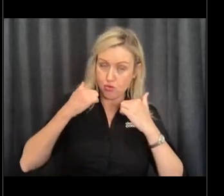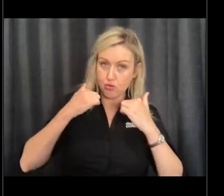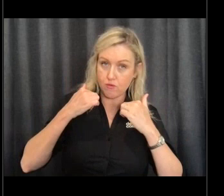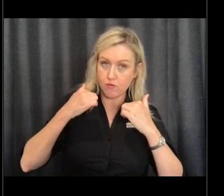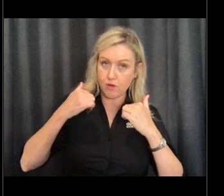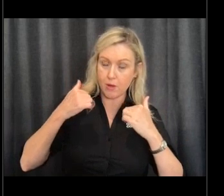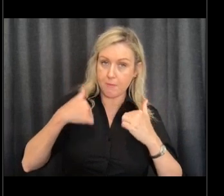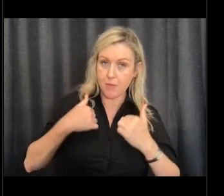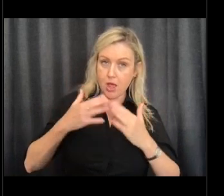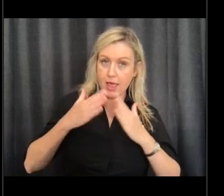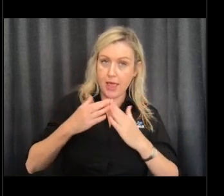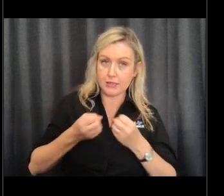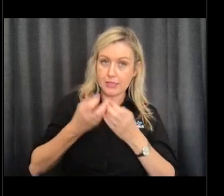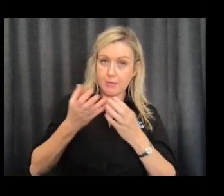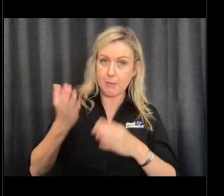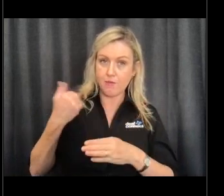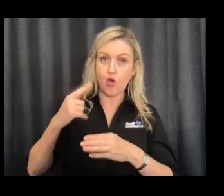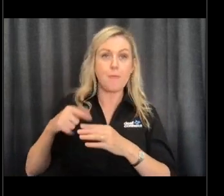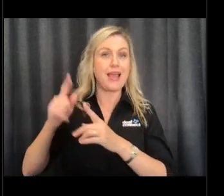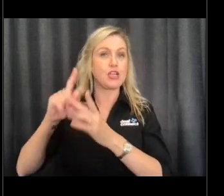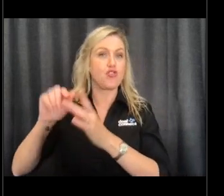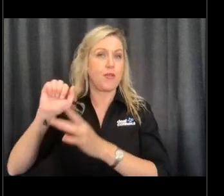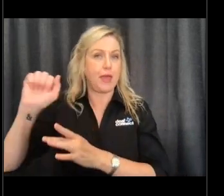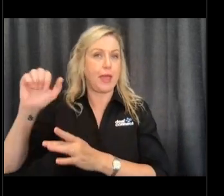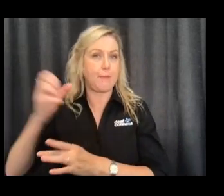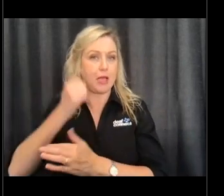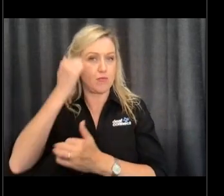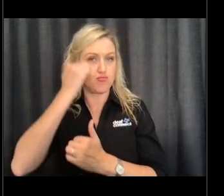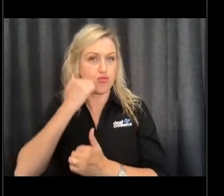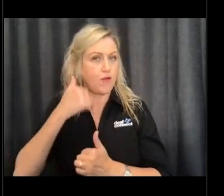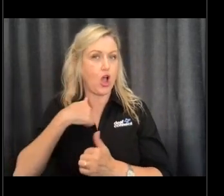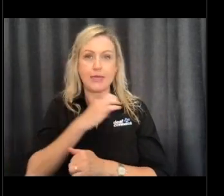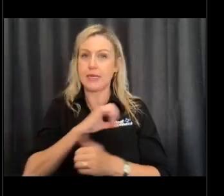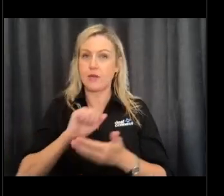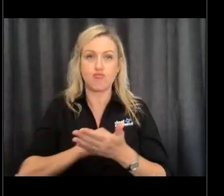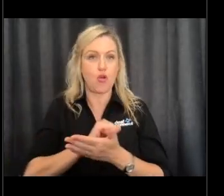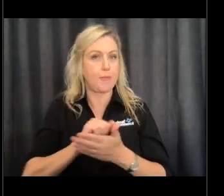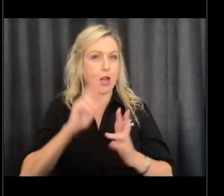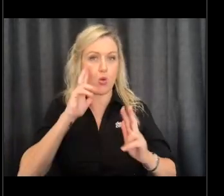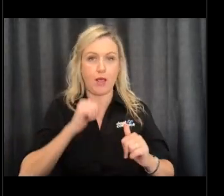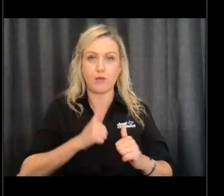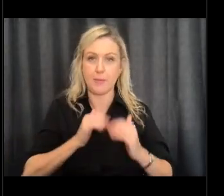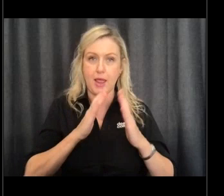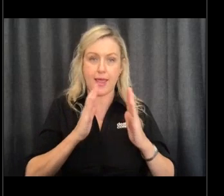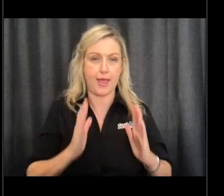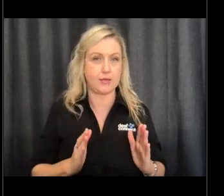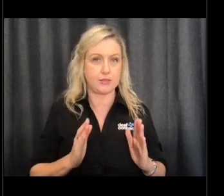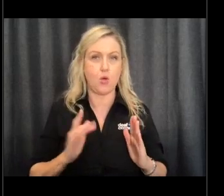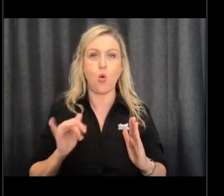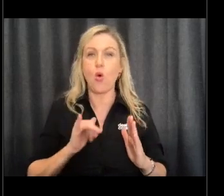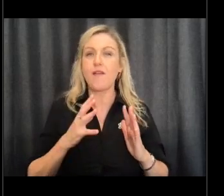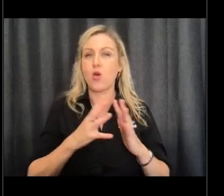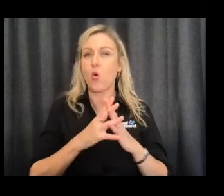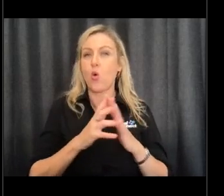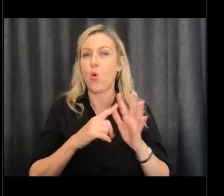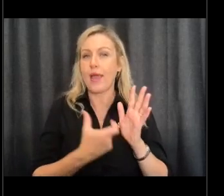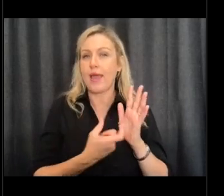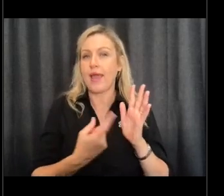It's up to the insurer to prove that it hasn't been maintained or there is wear and tear to the property. I see.